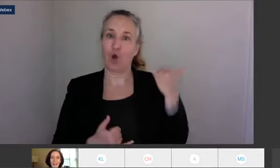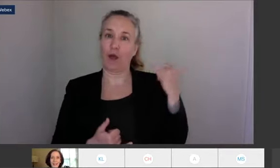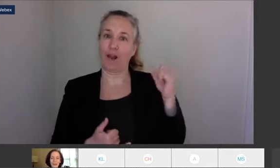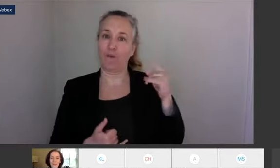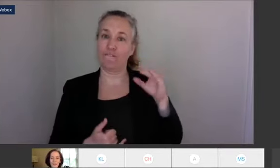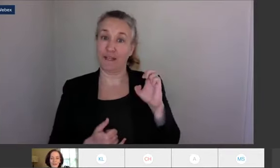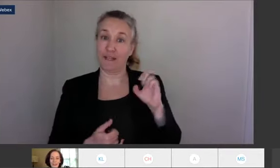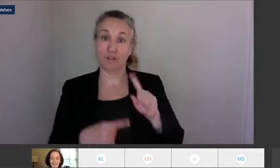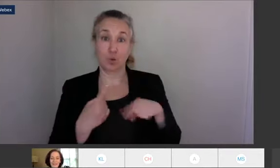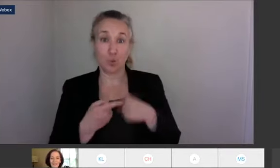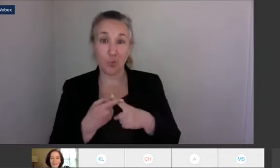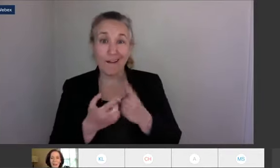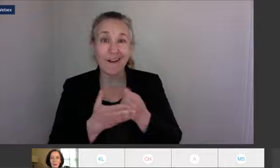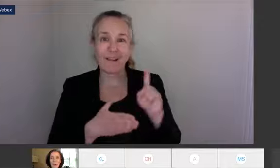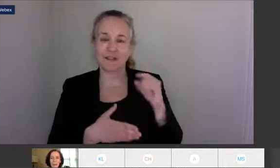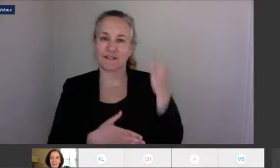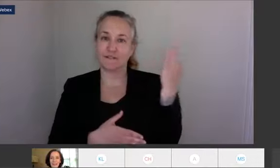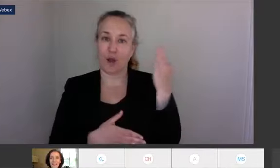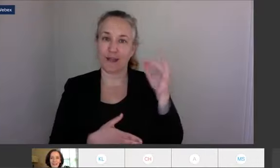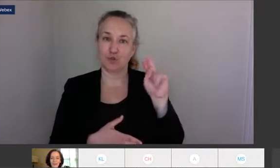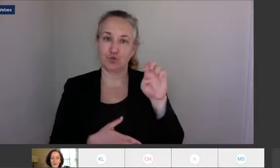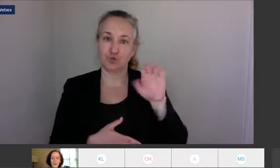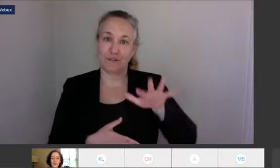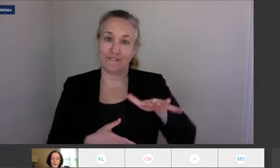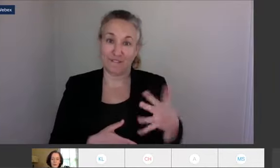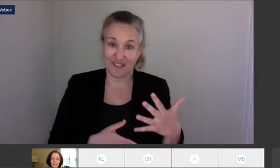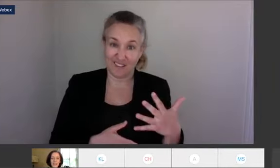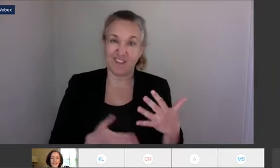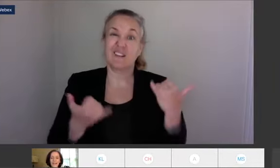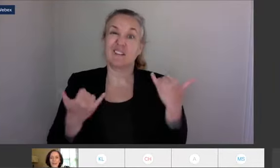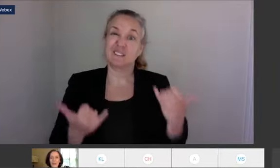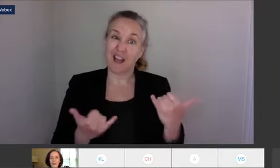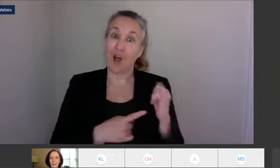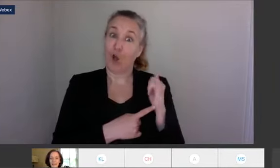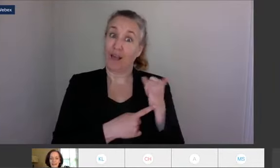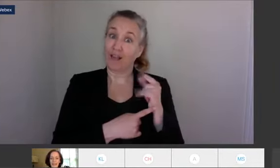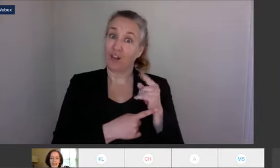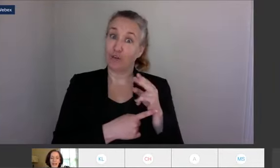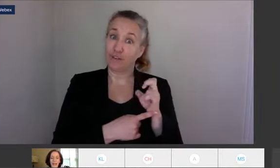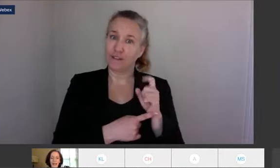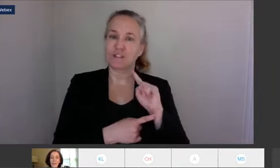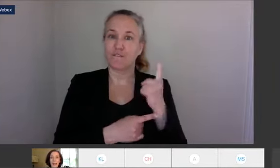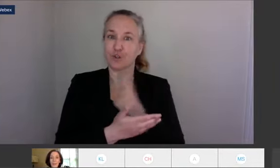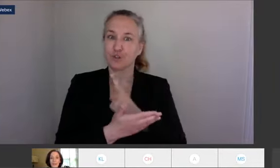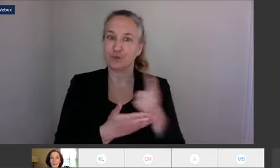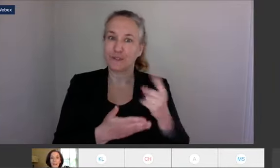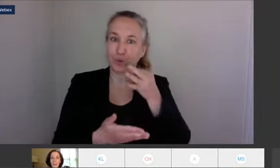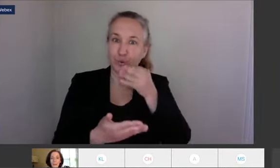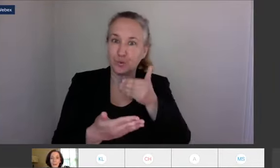June 5th and so now we're coming to the end of our first week in the yellow phase and I'm happy to tell you that we're